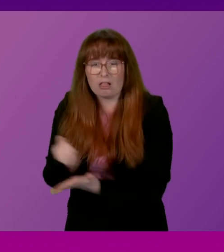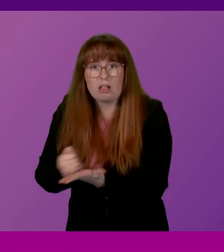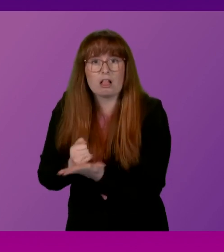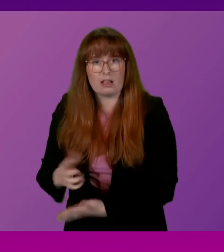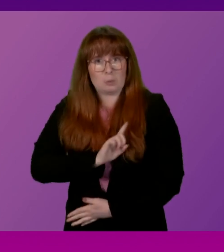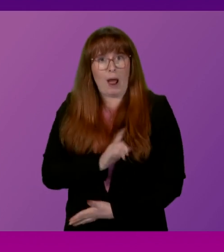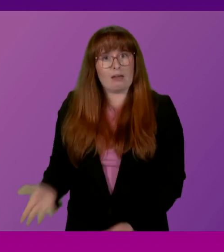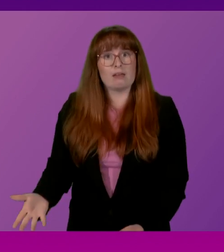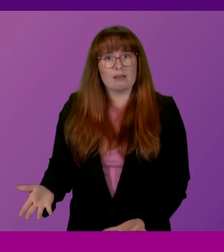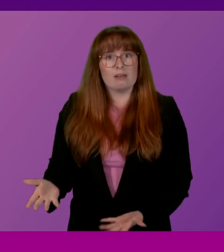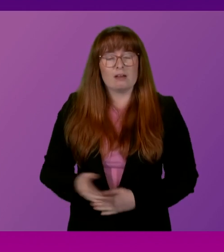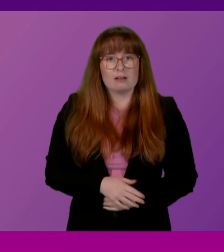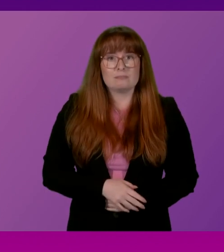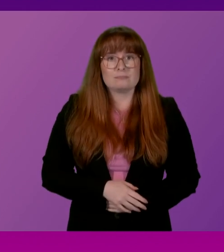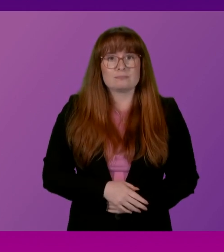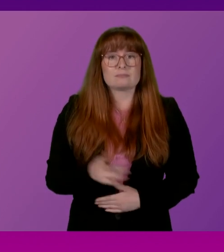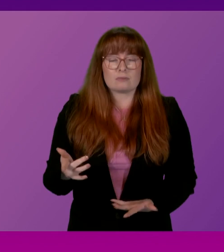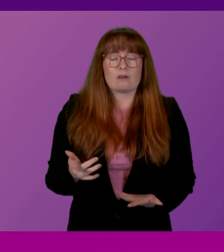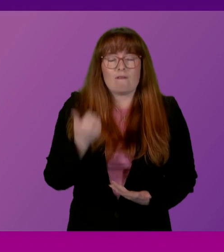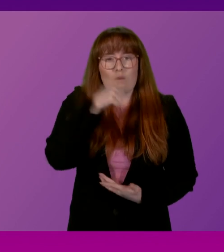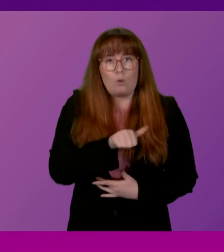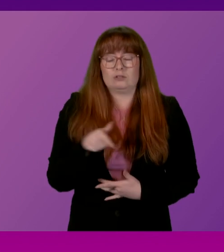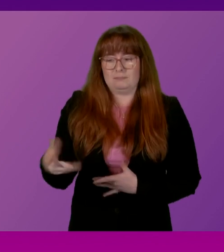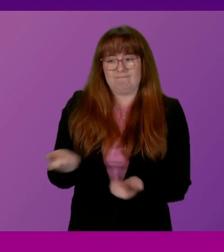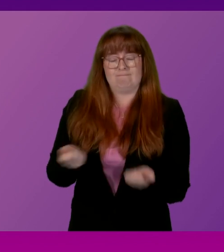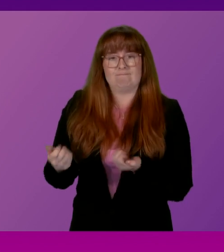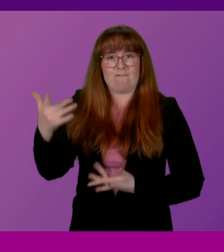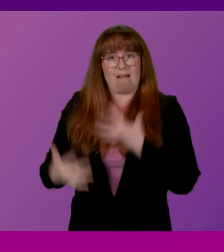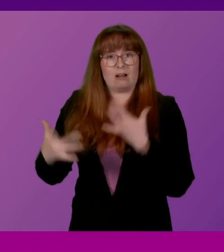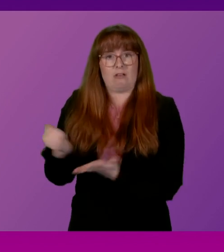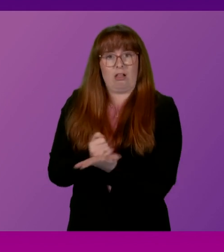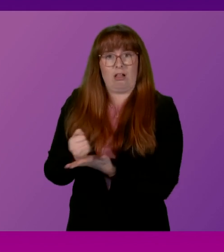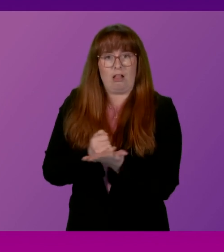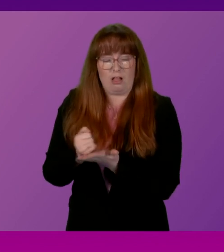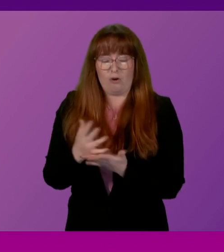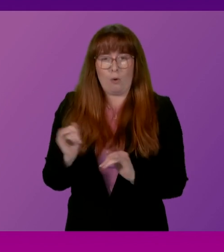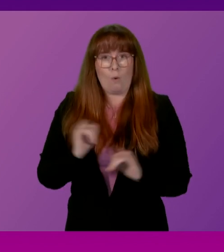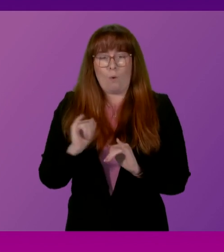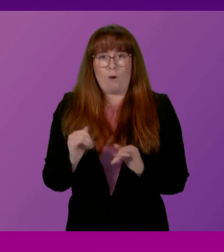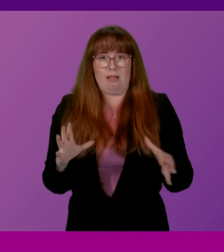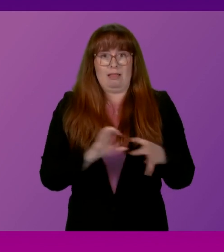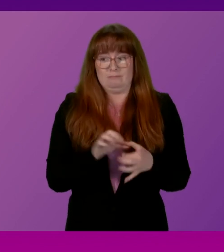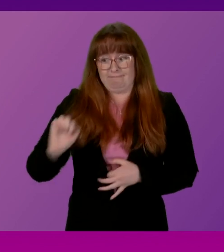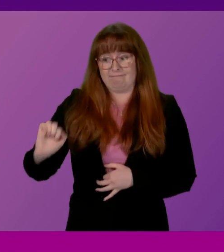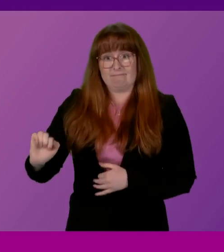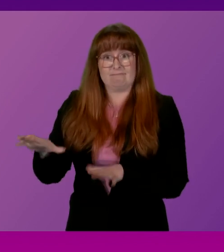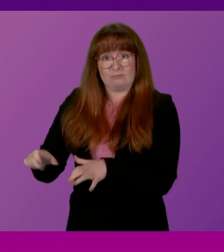That was an economic mismanagement and torpedoing of the economy that Douglas Ross demanded